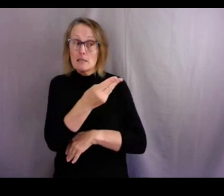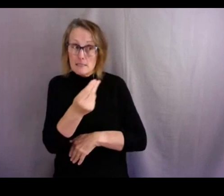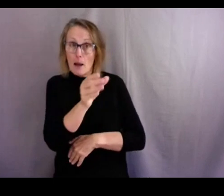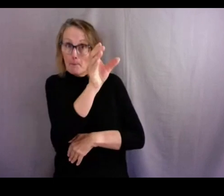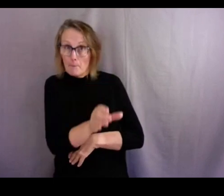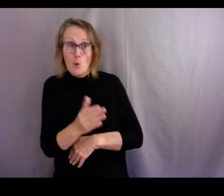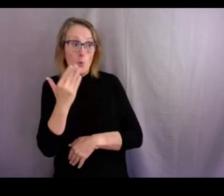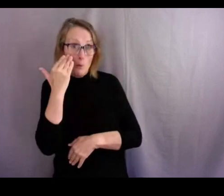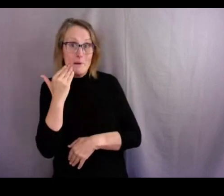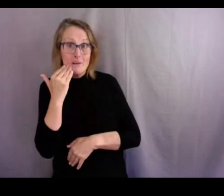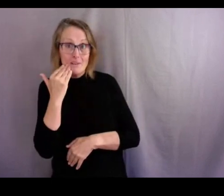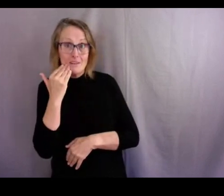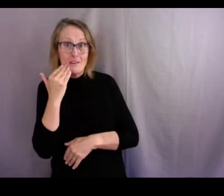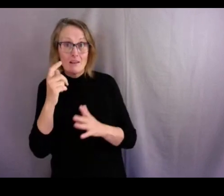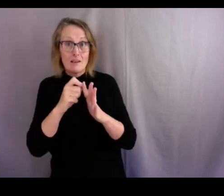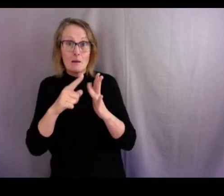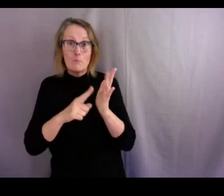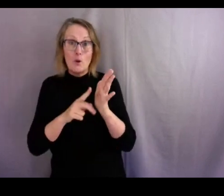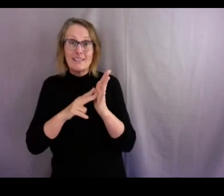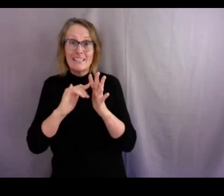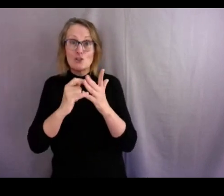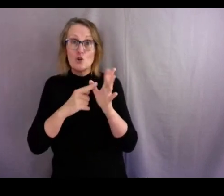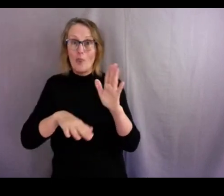on their right hands.